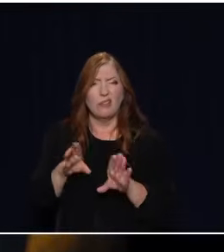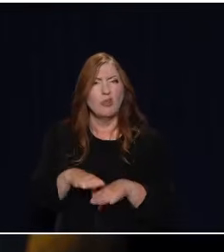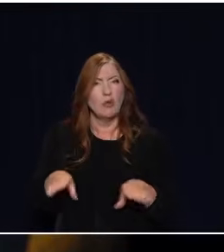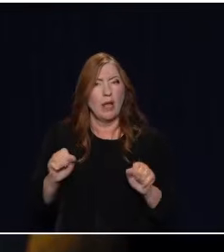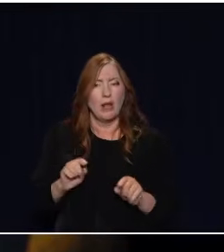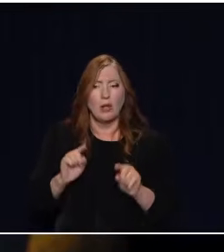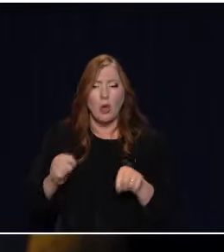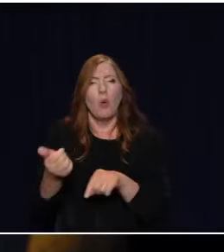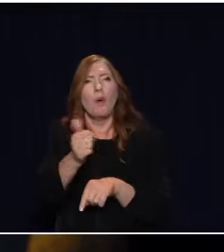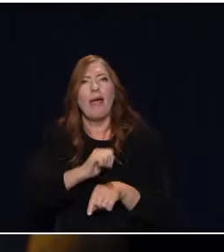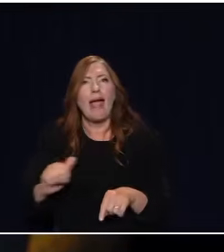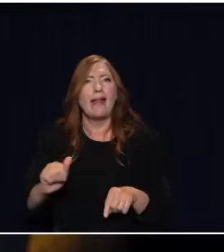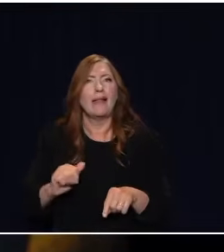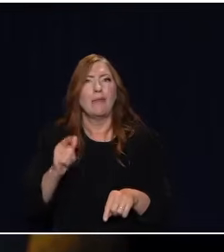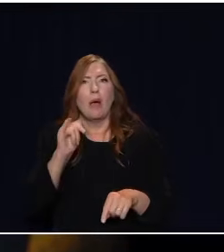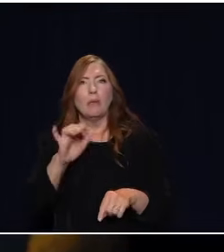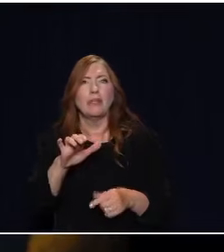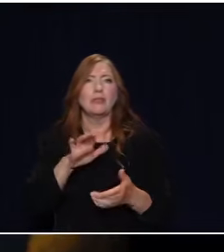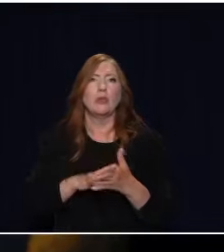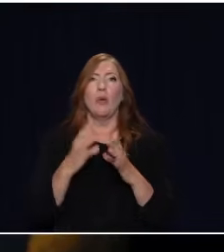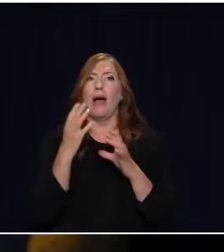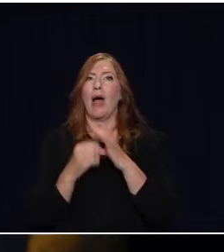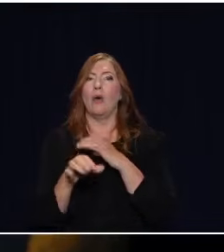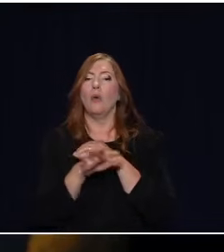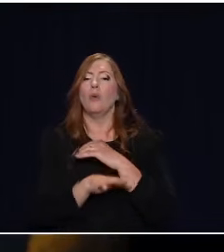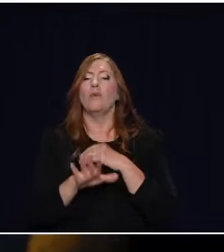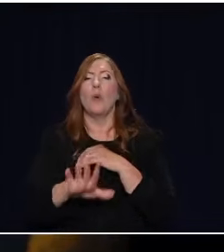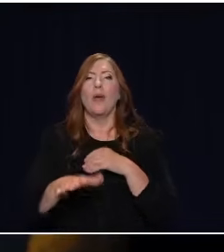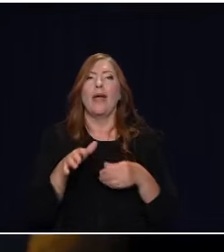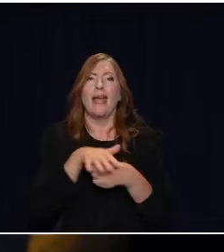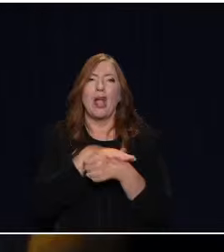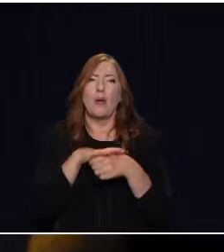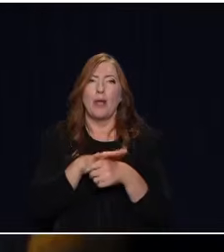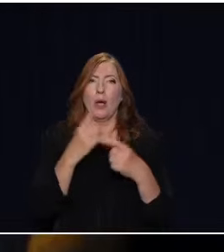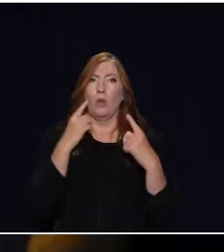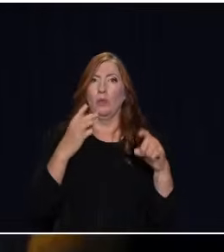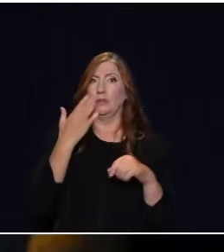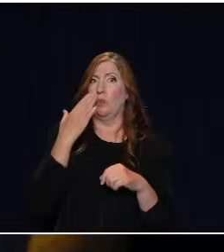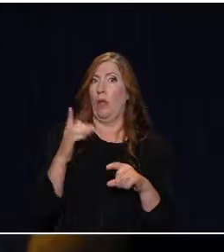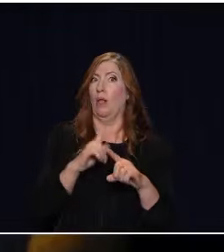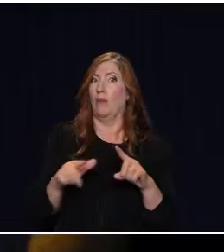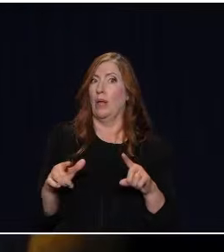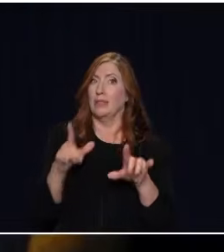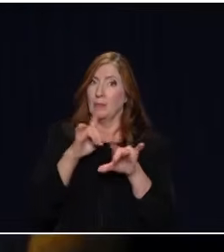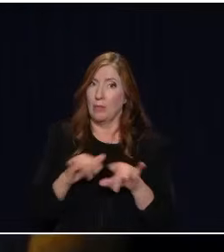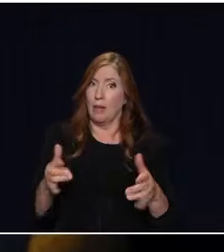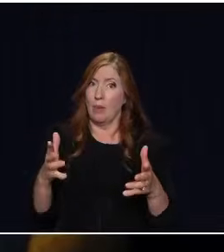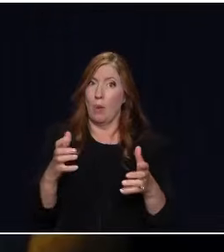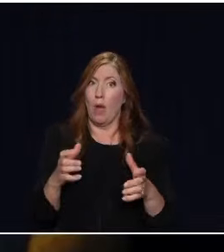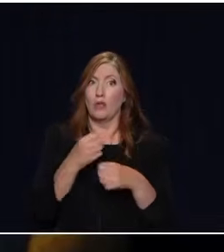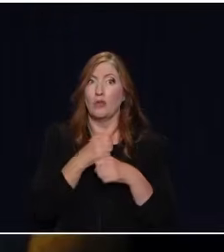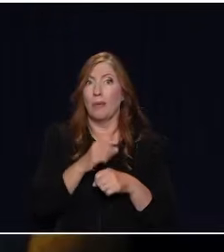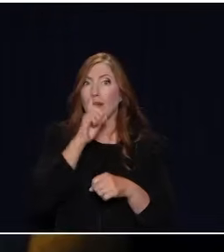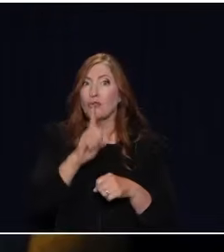SCHOOL THEY WOULD LIKE. IT IS THE OPEN ENROLLMENT PLAN. YOU CAN GO TO ANY PUBLIC SCHOOL